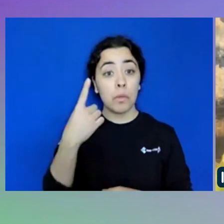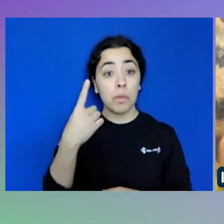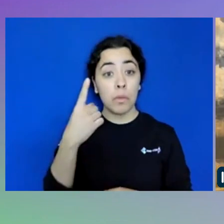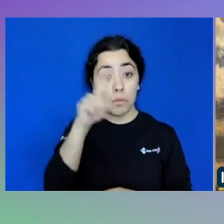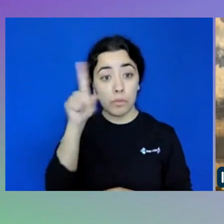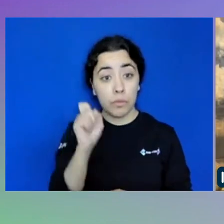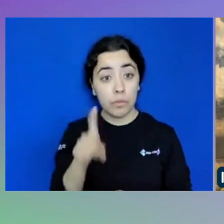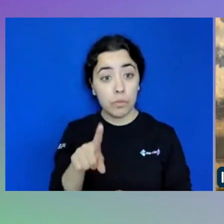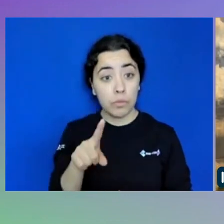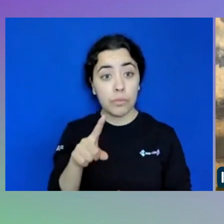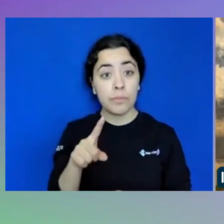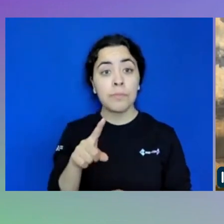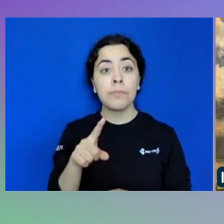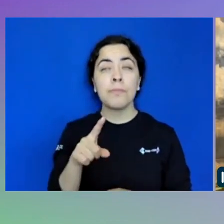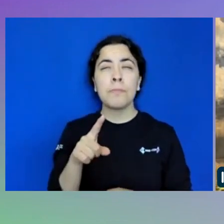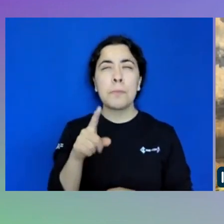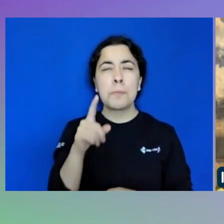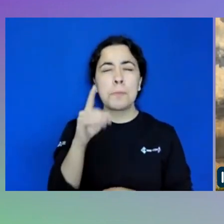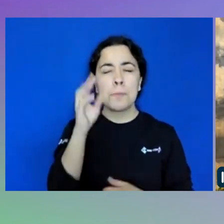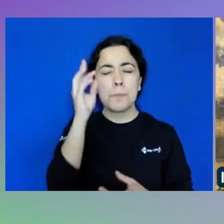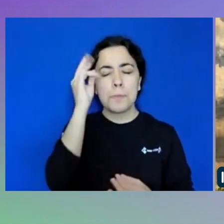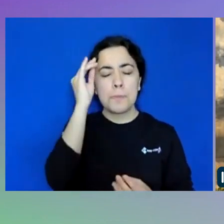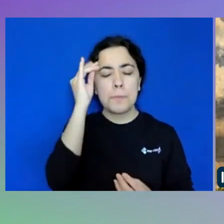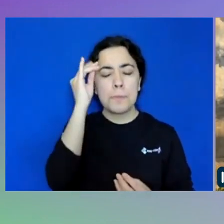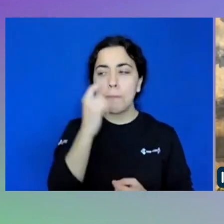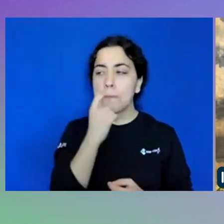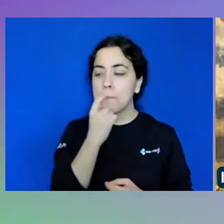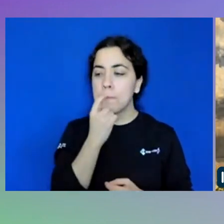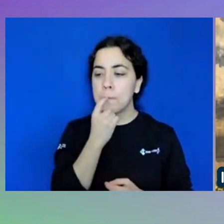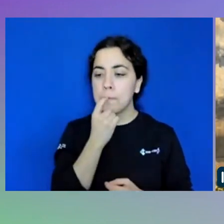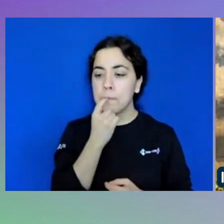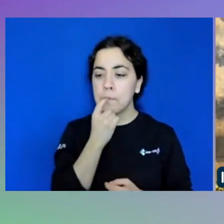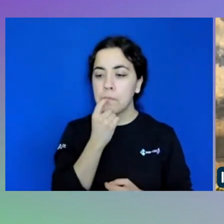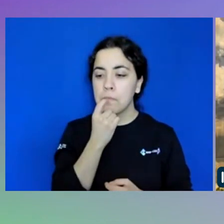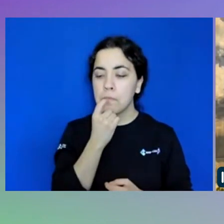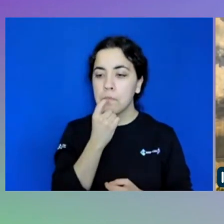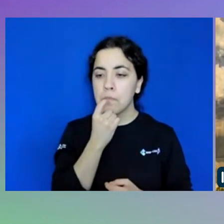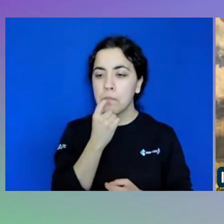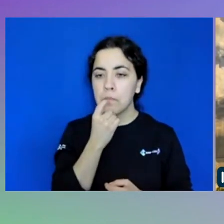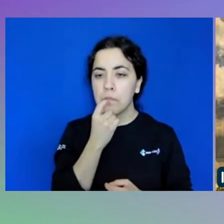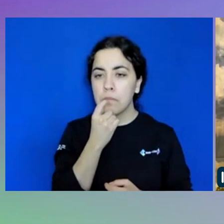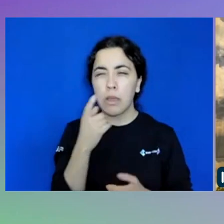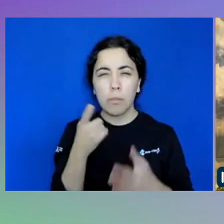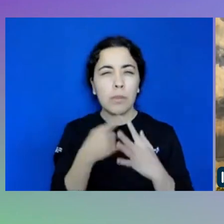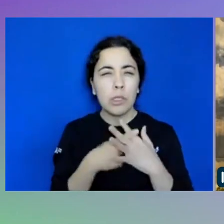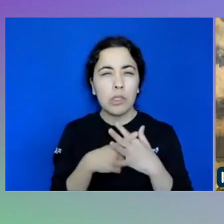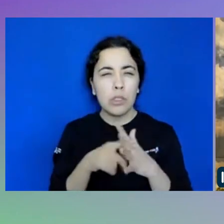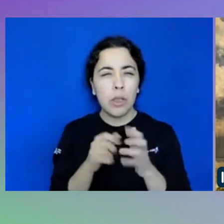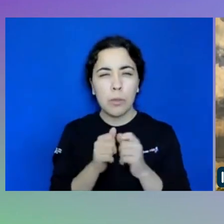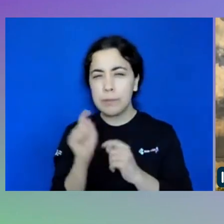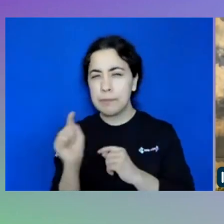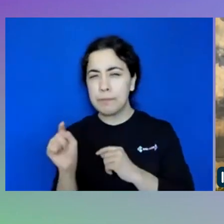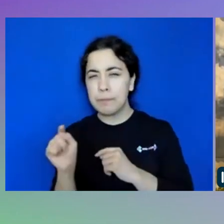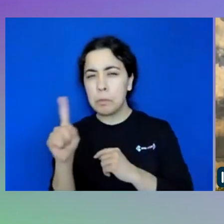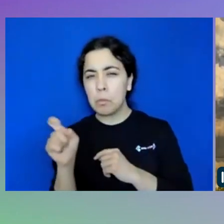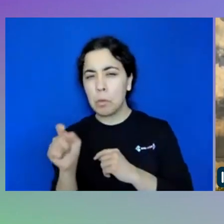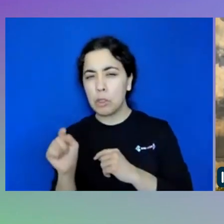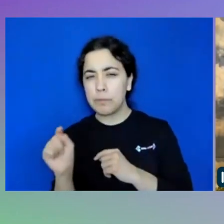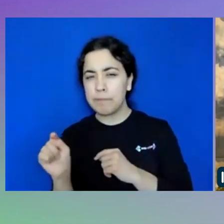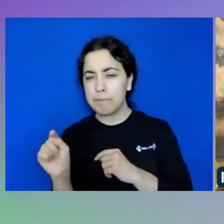think, um, is, uh, uh, we can we